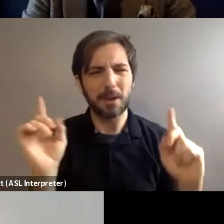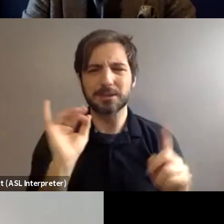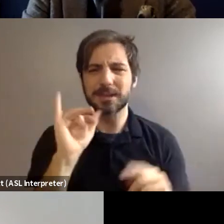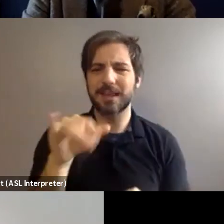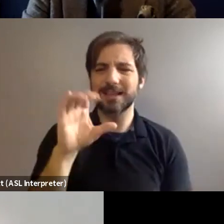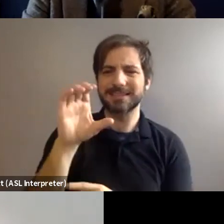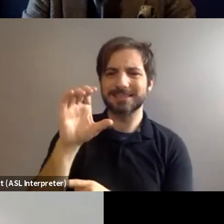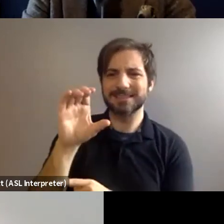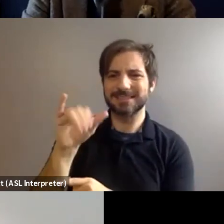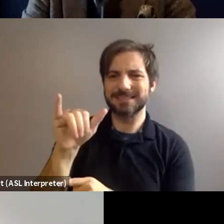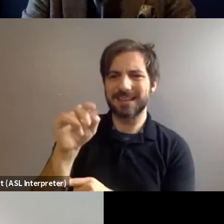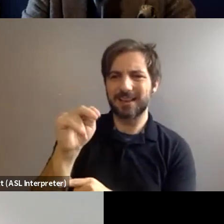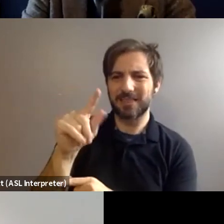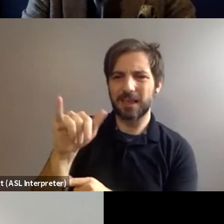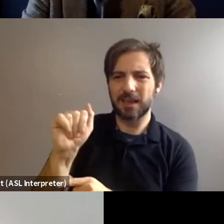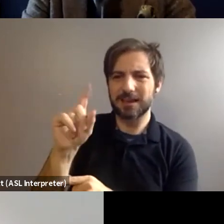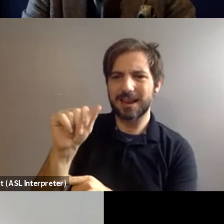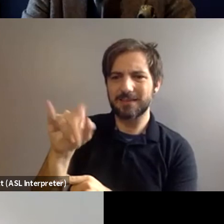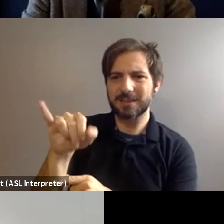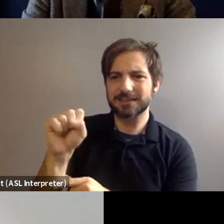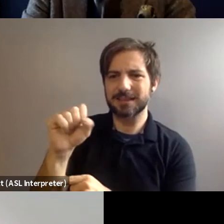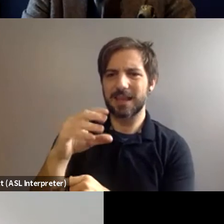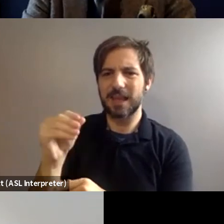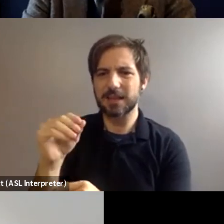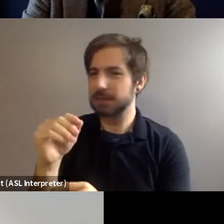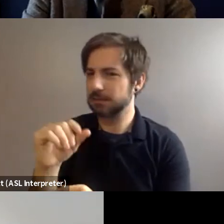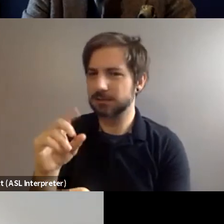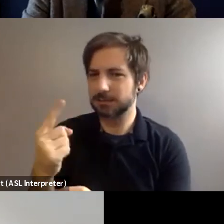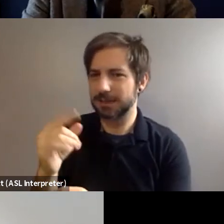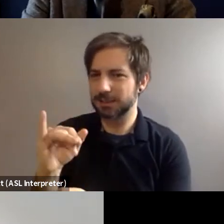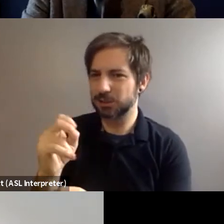and jessa ray jenkins our grants and program team are doing some workshops where they're